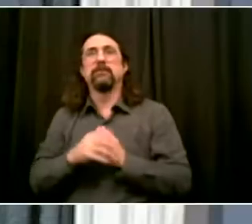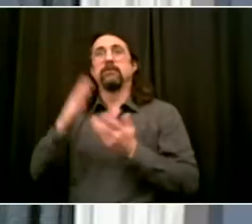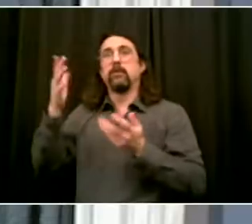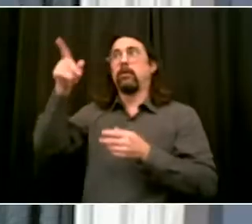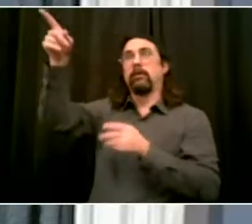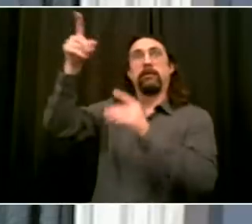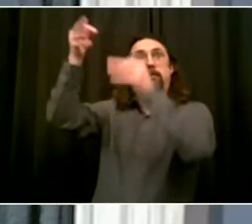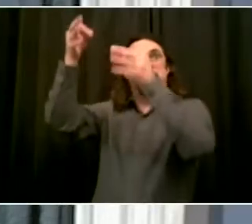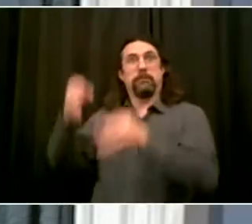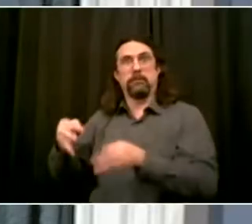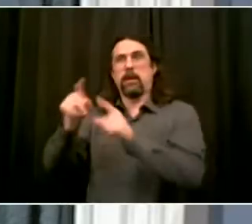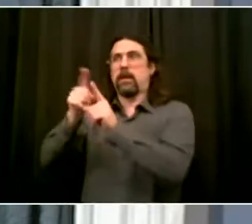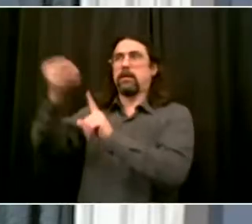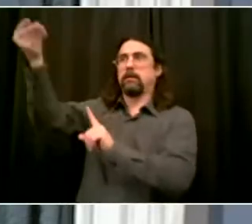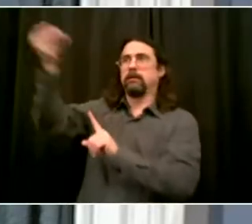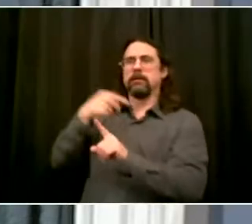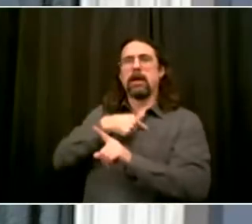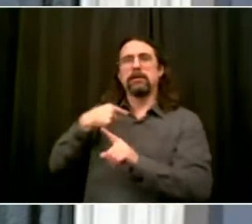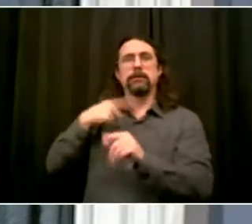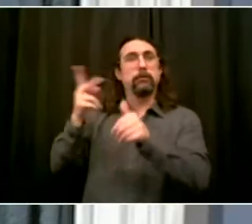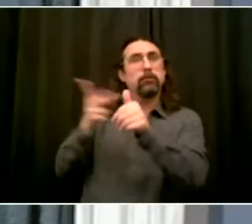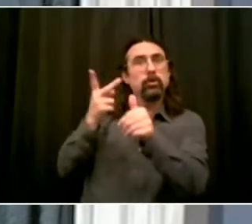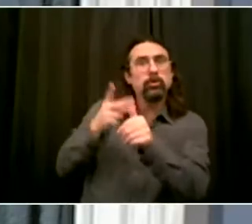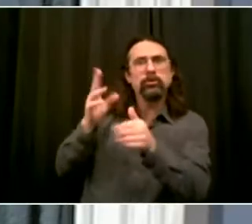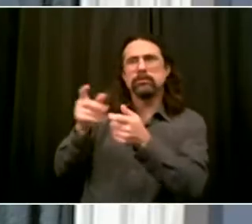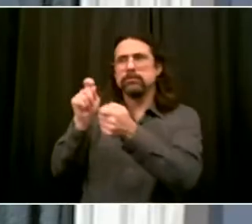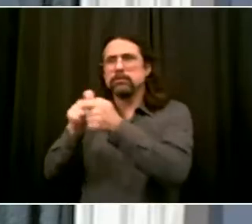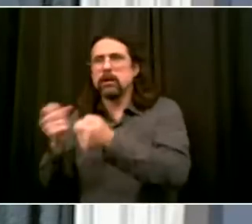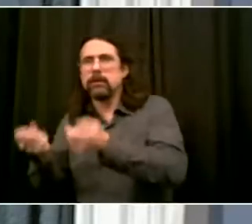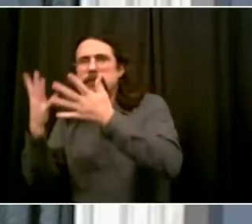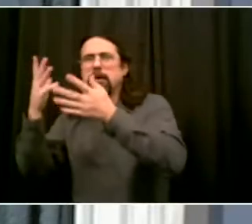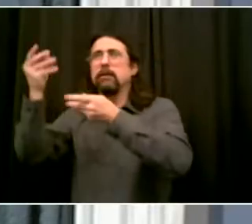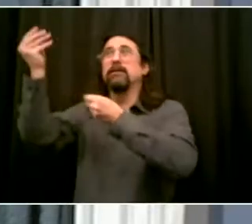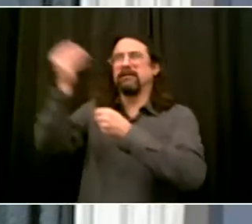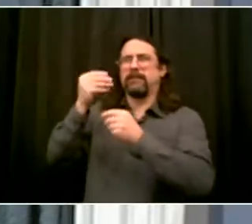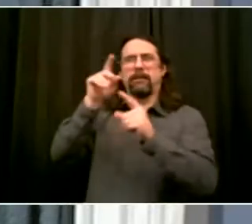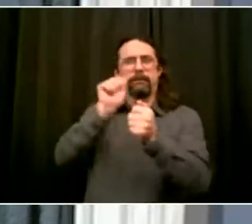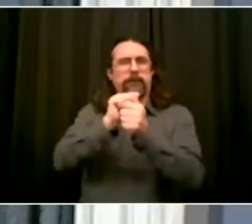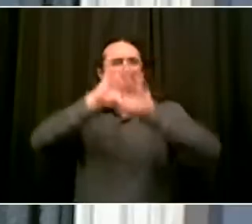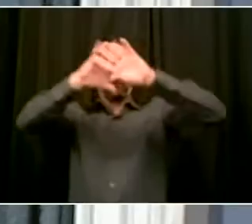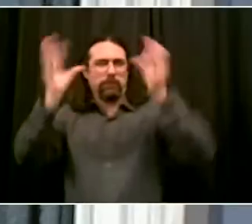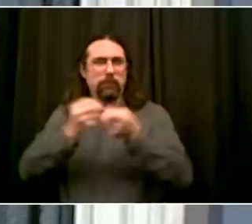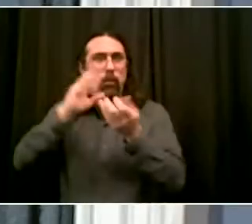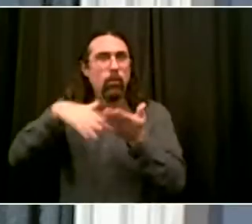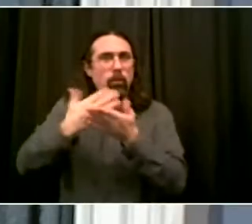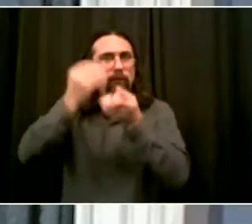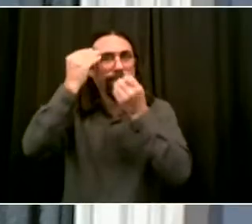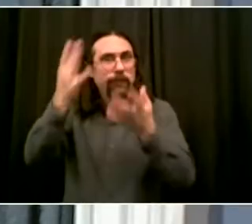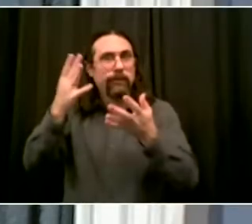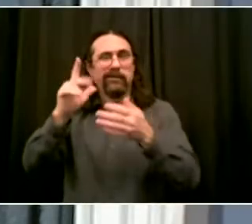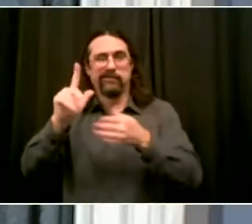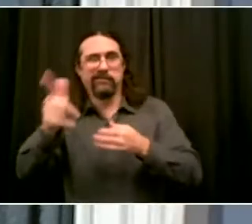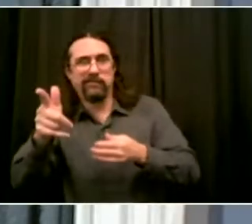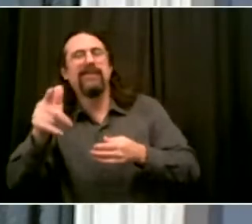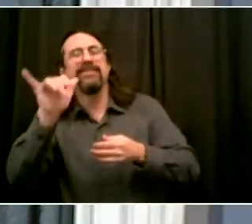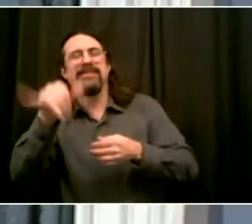PRECISE IN TERMS S OF SHARING WHERRE THAT INITIAL ALLOTMENT WILL GO. BUT WHAT I CANN